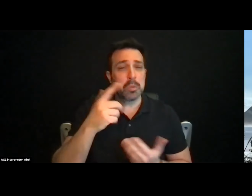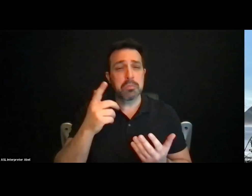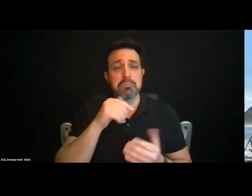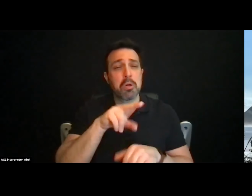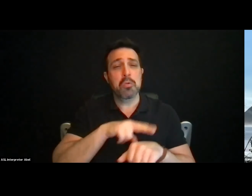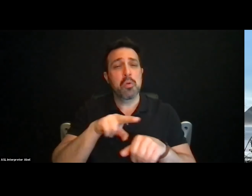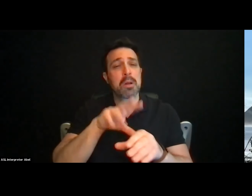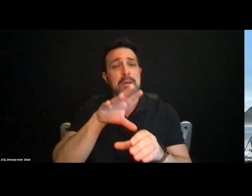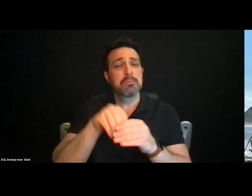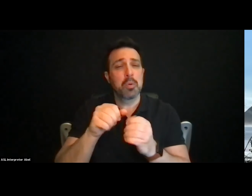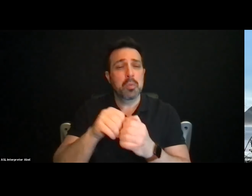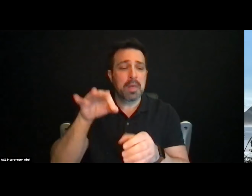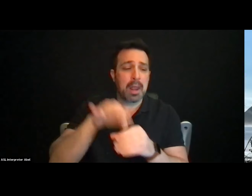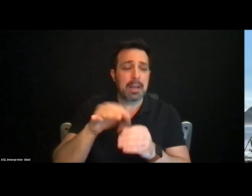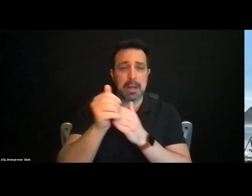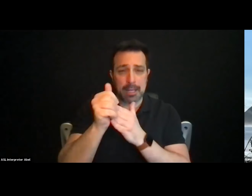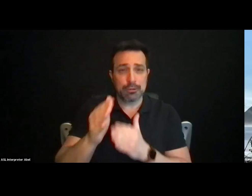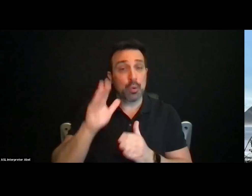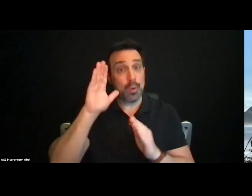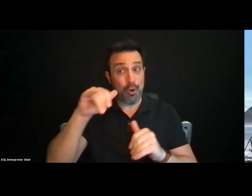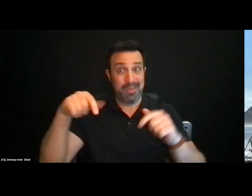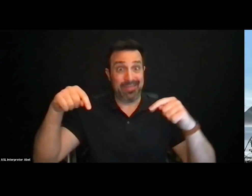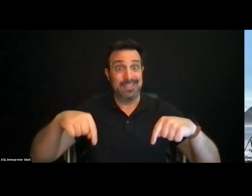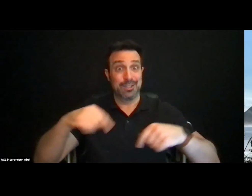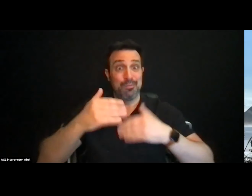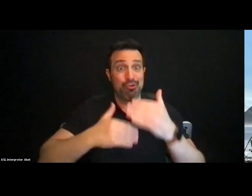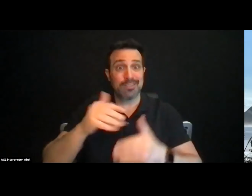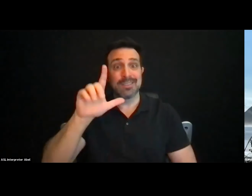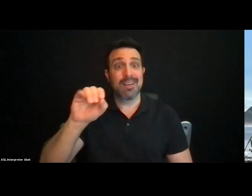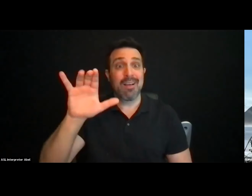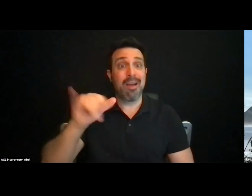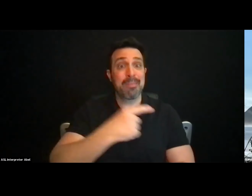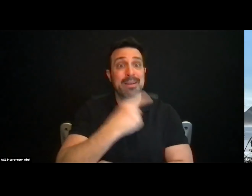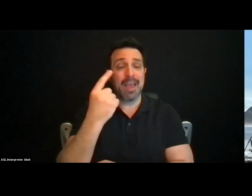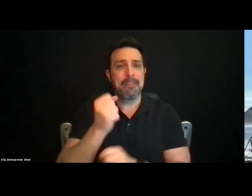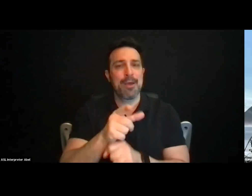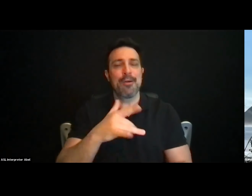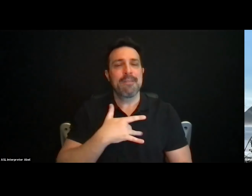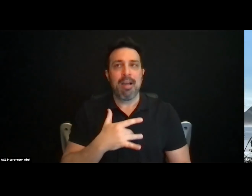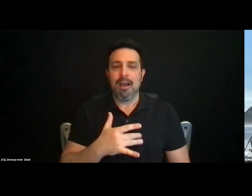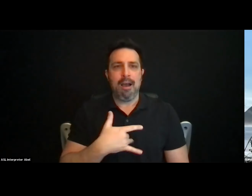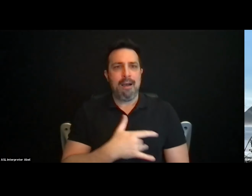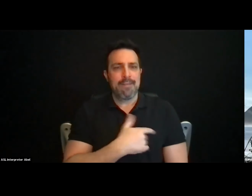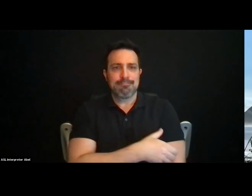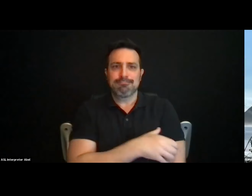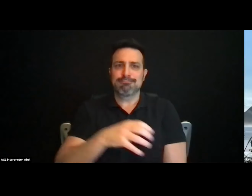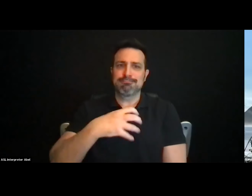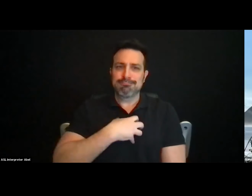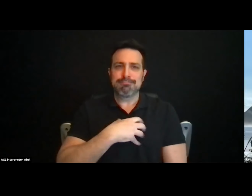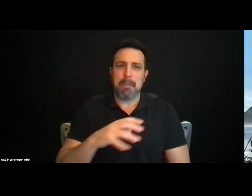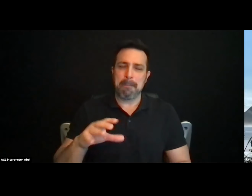help us gather information about views through the information that you report back to us. And for those of you that don't normally engage